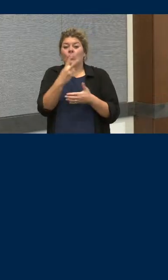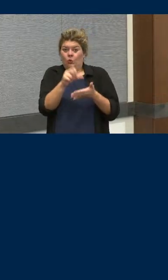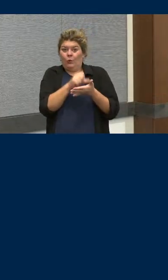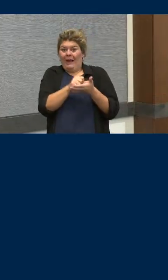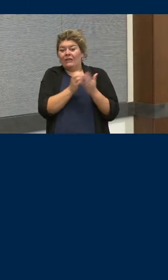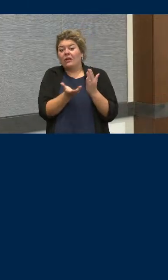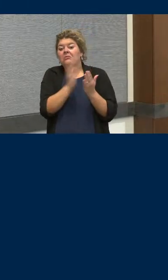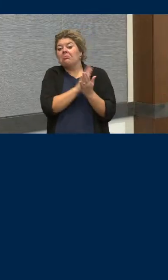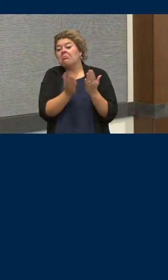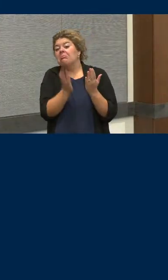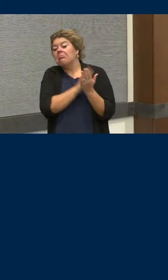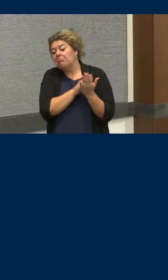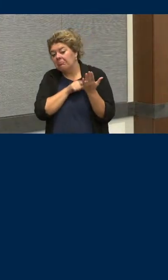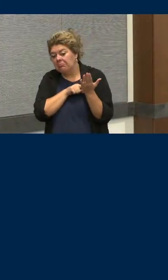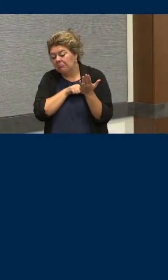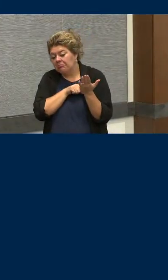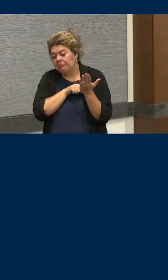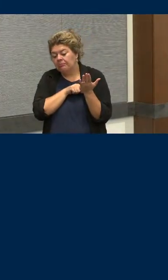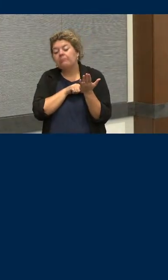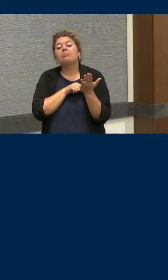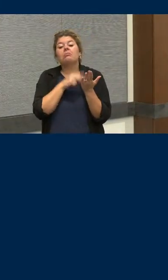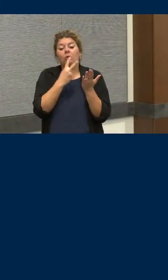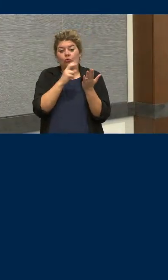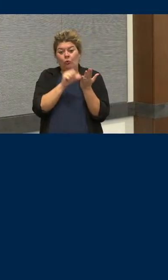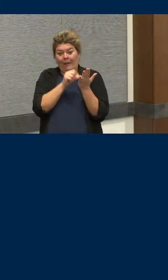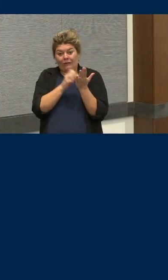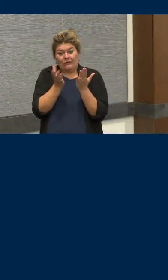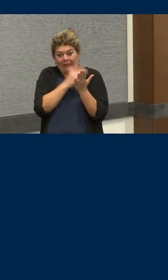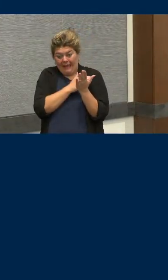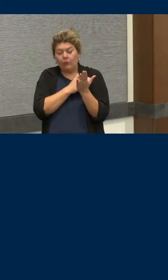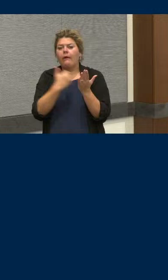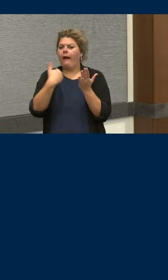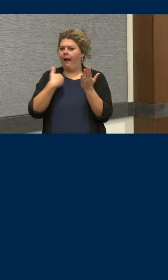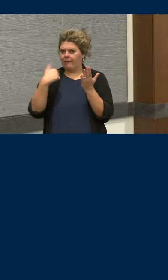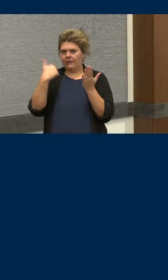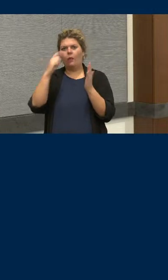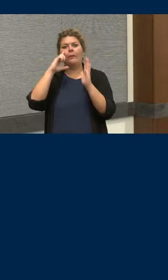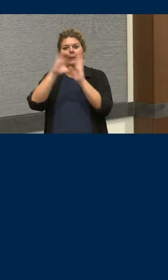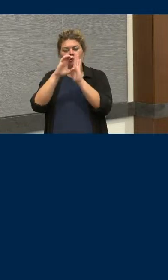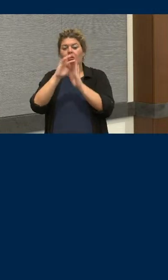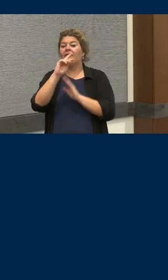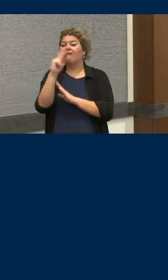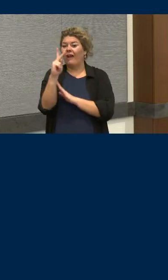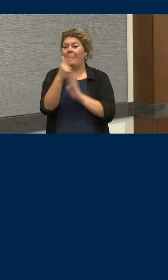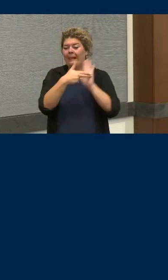Two pages later, appears a photograph that Frank labelled